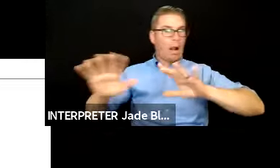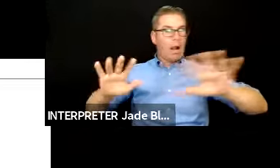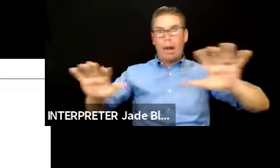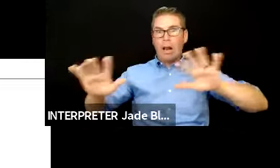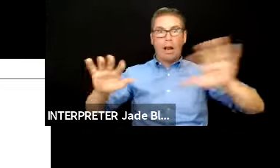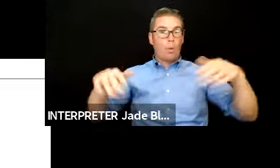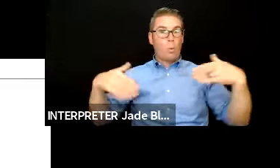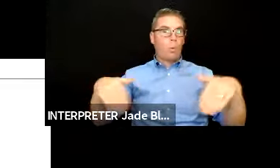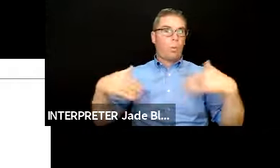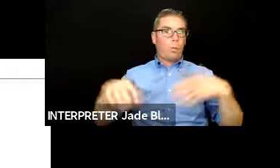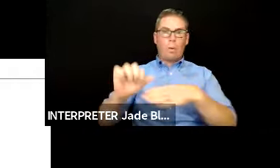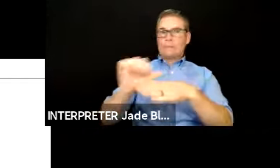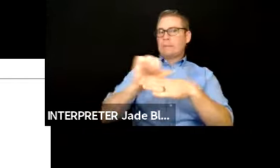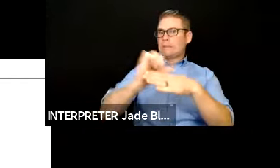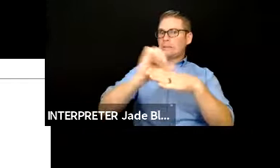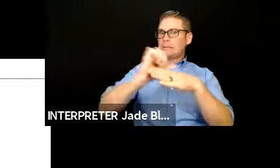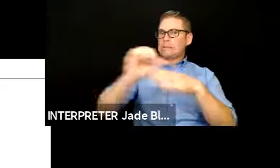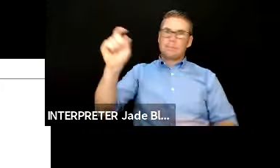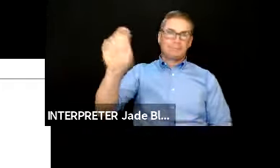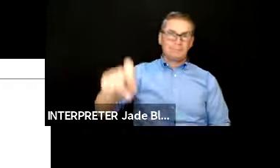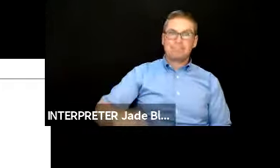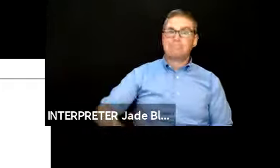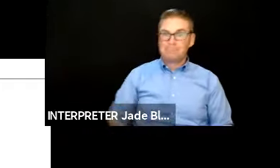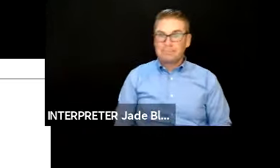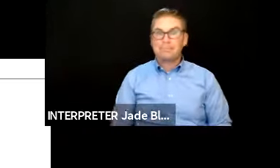that window open too. I know that when your presenting and trying to monitor all of that.